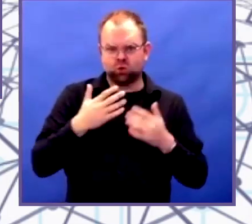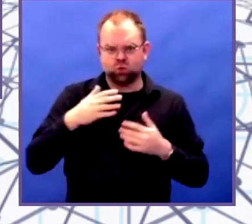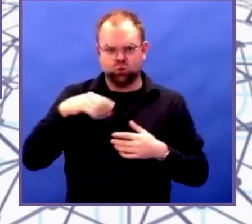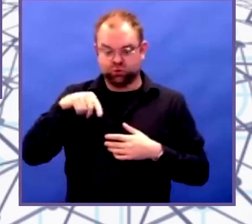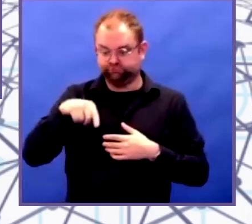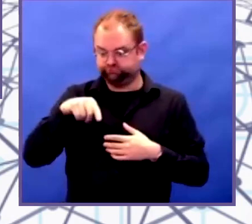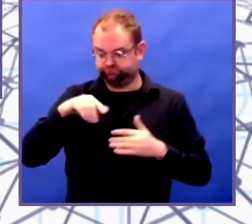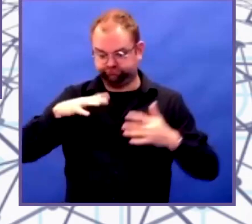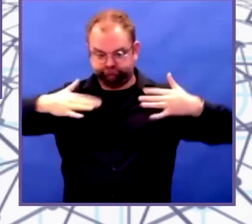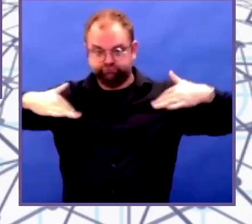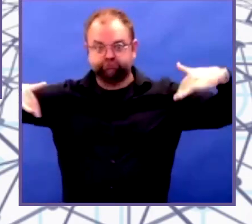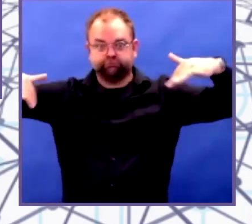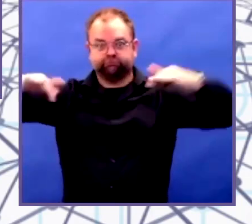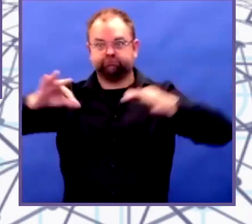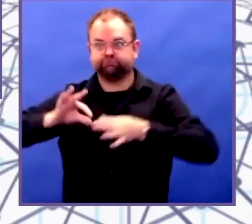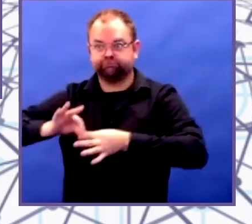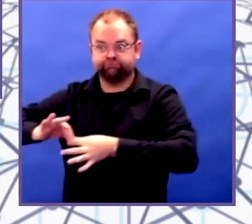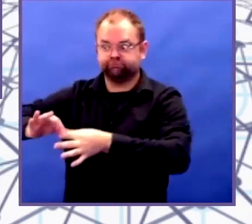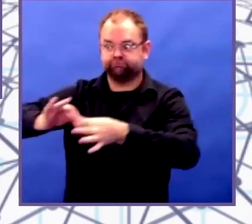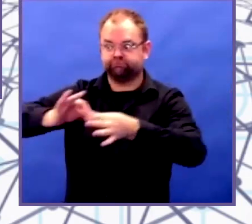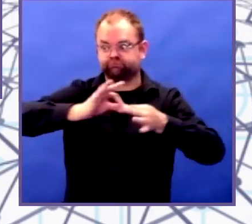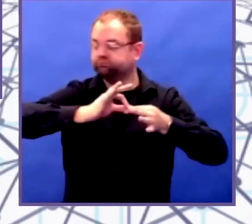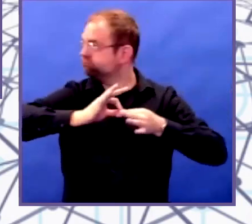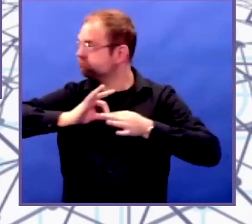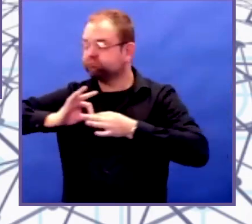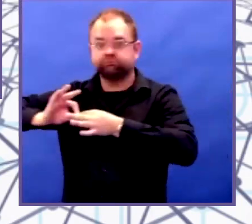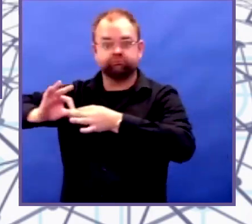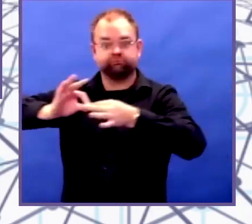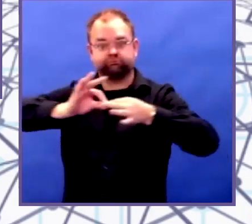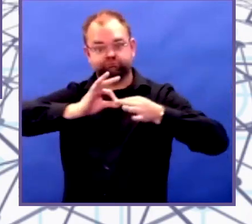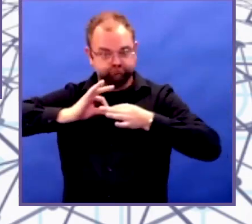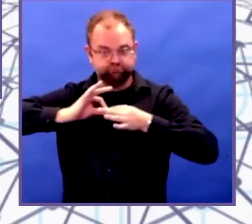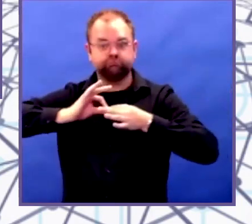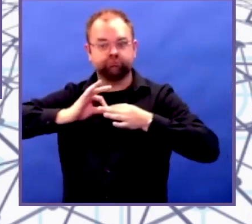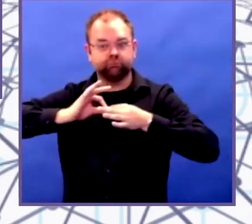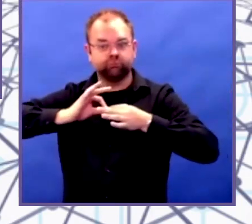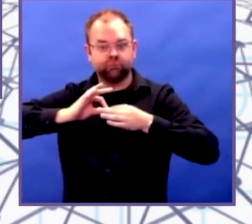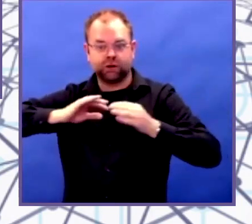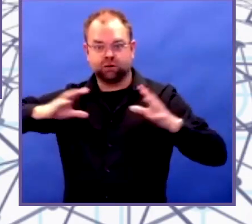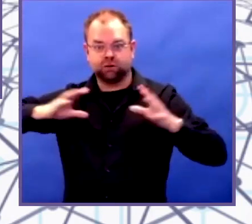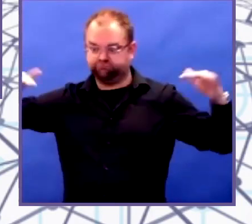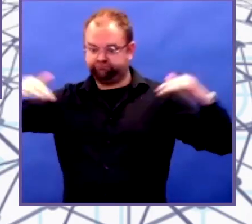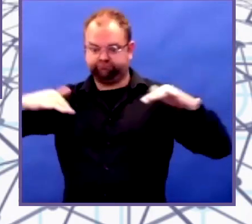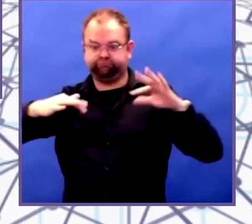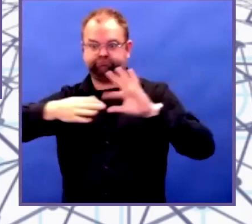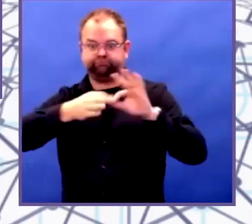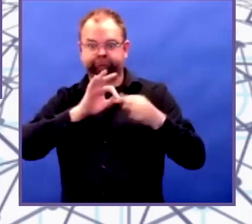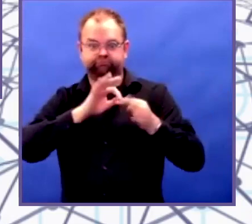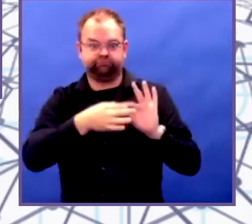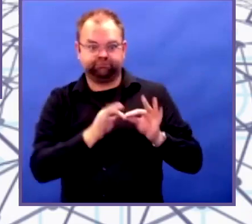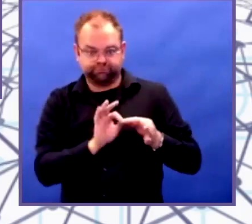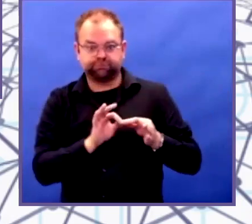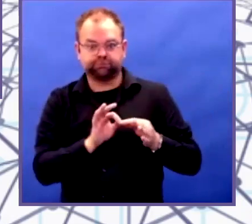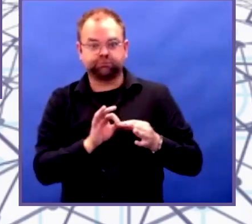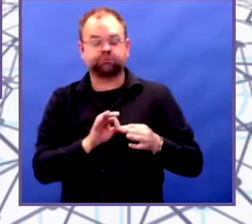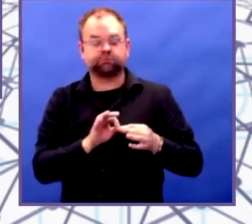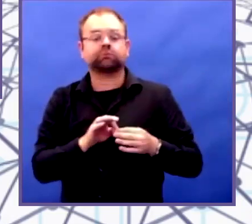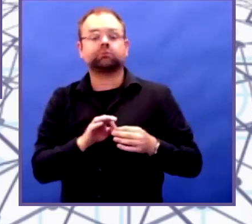access to services, to opportunities. And one of the of the ways in which we are doing that is improving and creating innovative